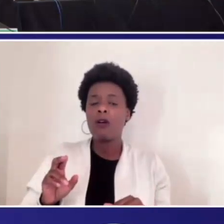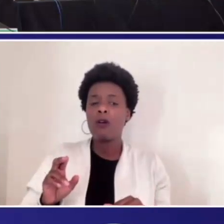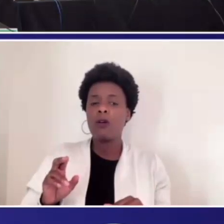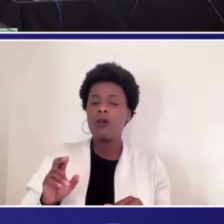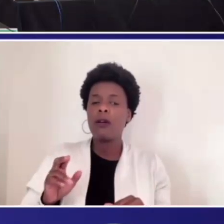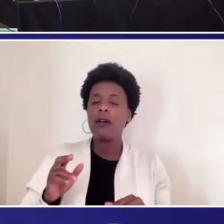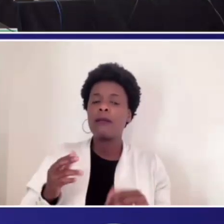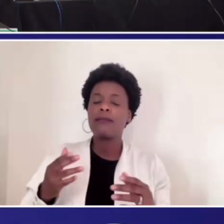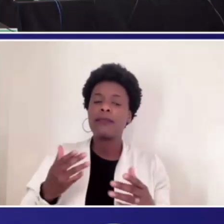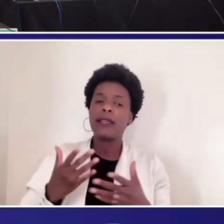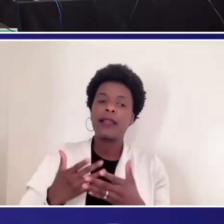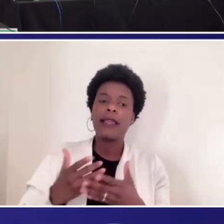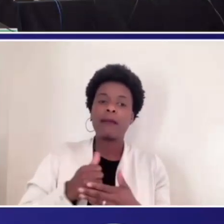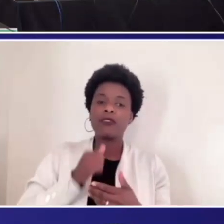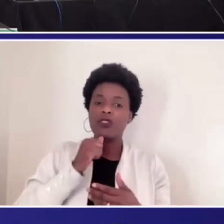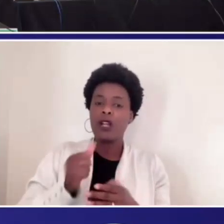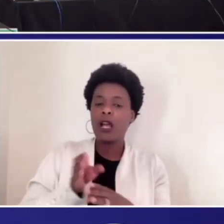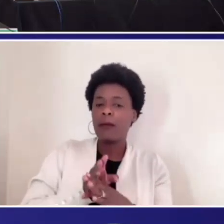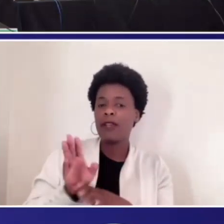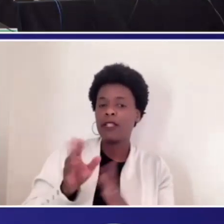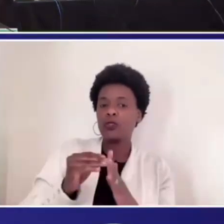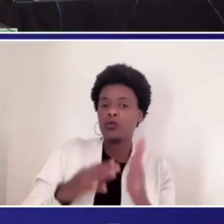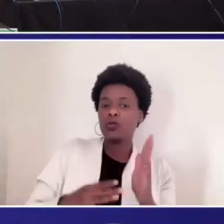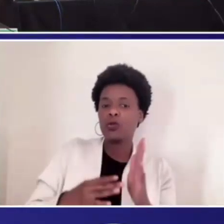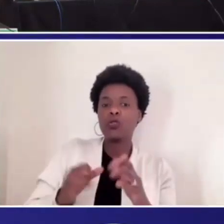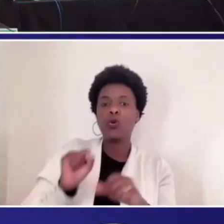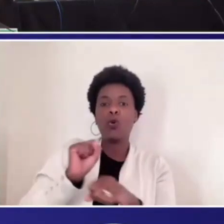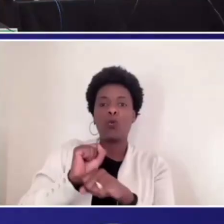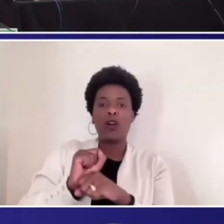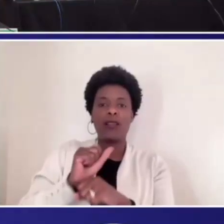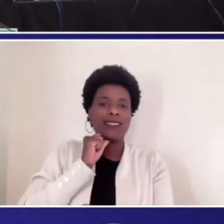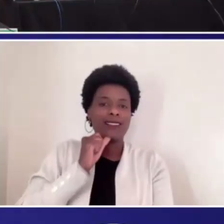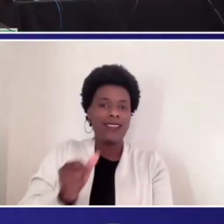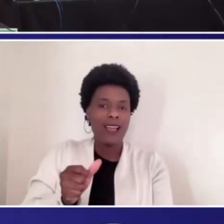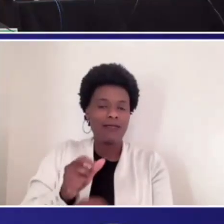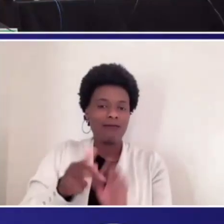that isn't professional in nature. That was kind of where I was going when I was asking Alex about,